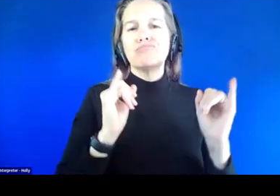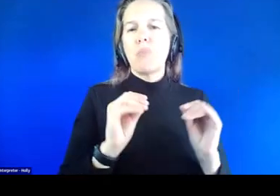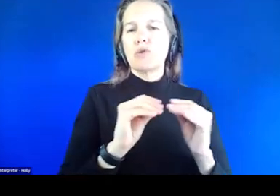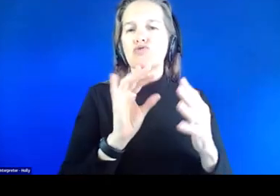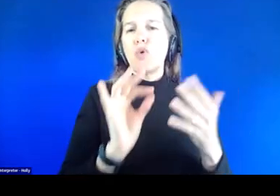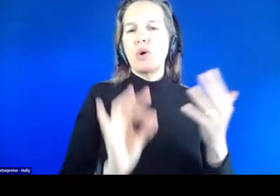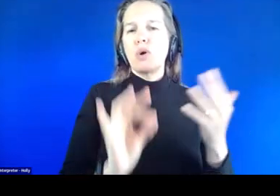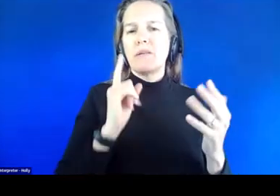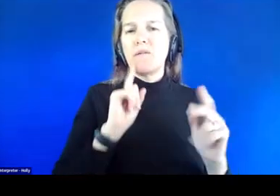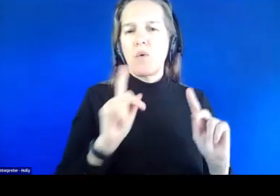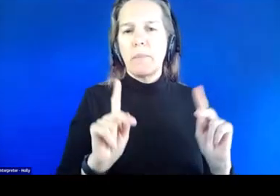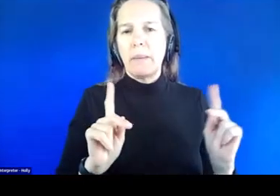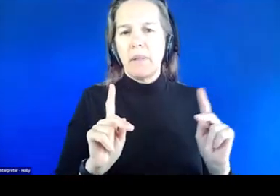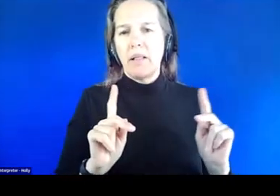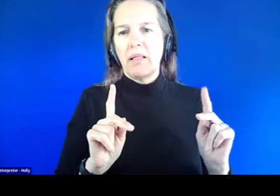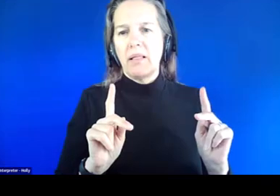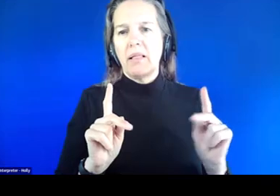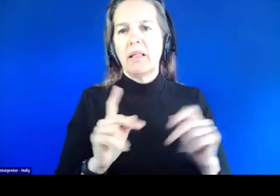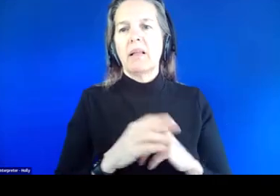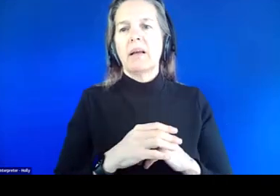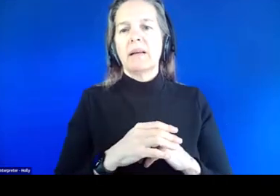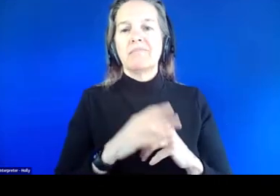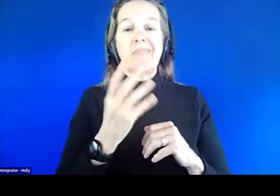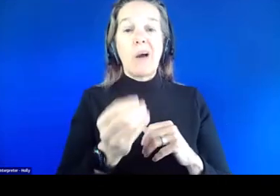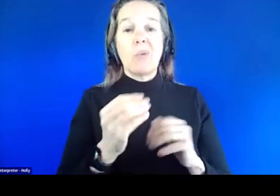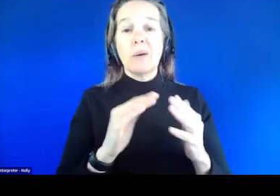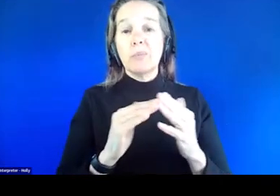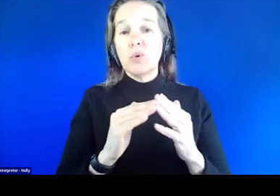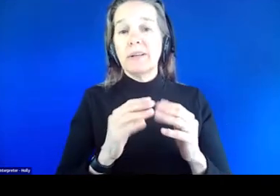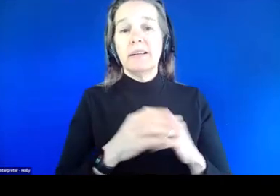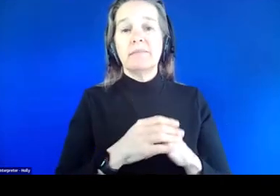outcomes, while promoting cost effective care.